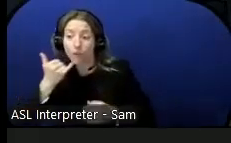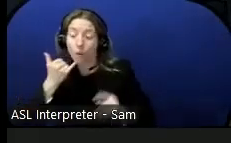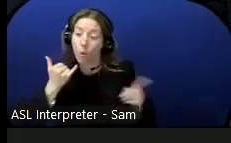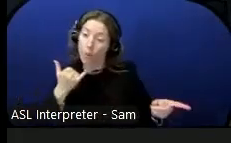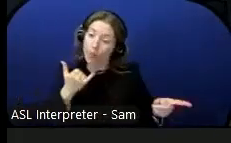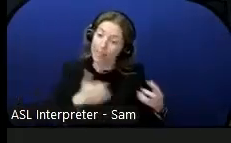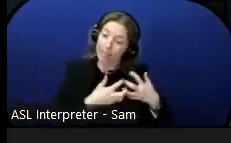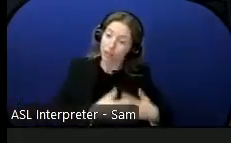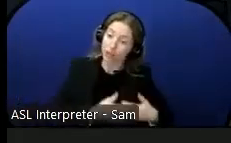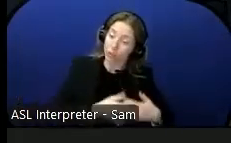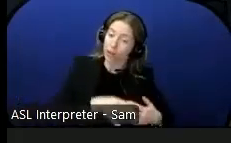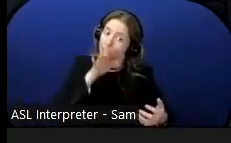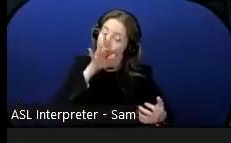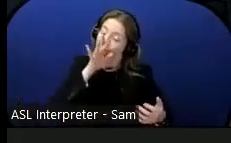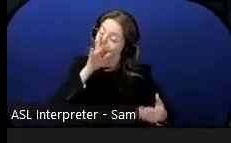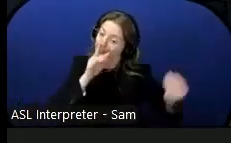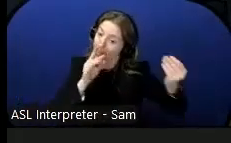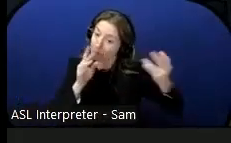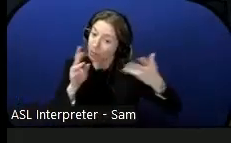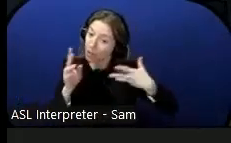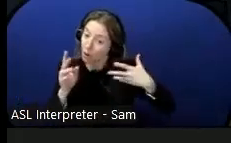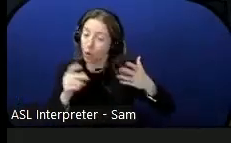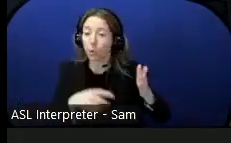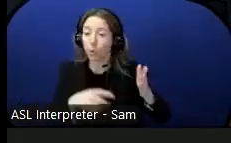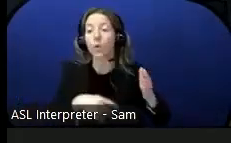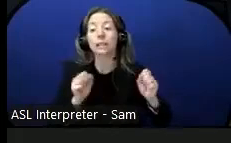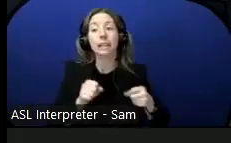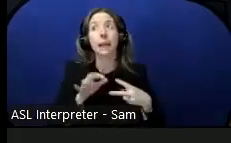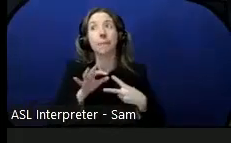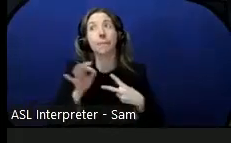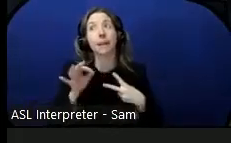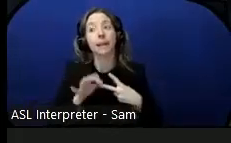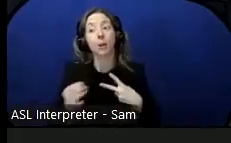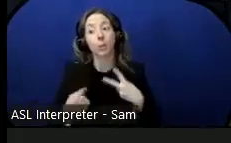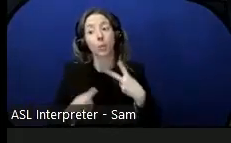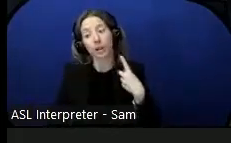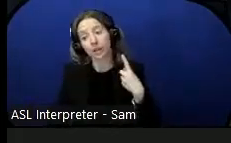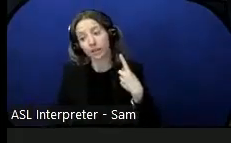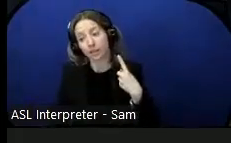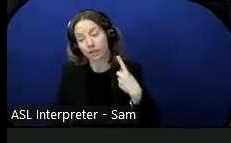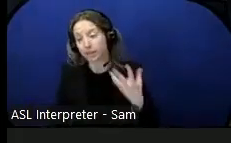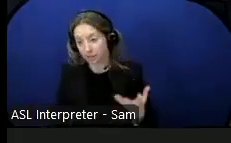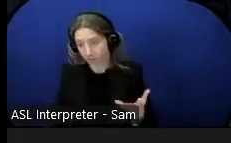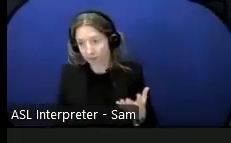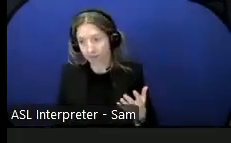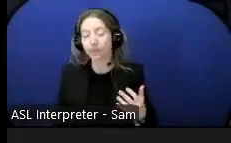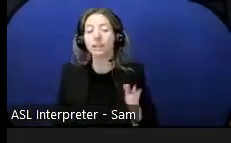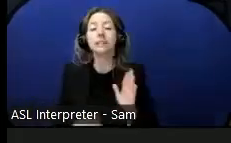and you try to hit "submit," and something that's required, like some forms aren't going to require your last name, they just need a first name,